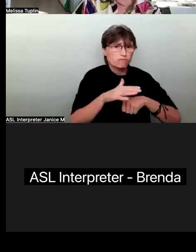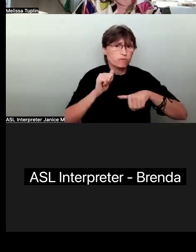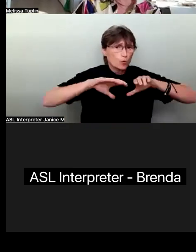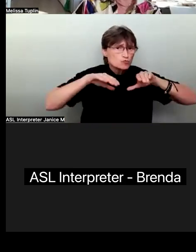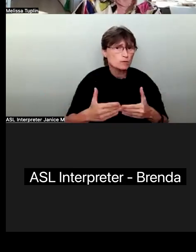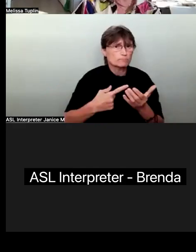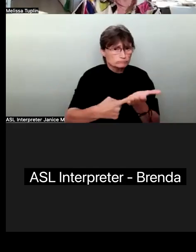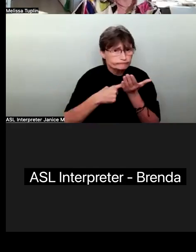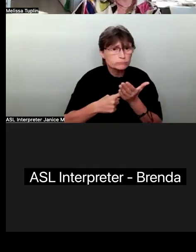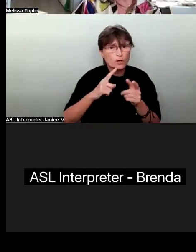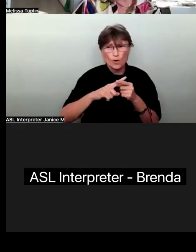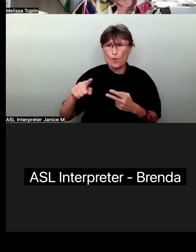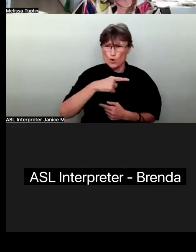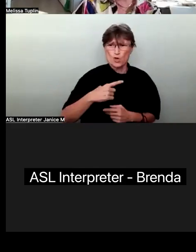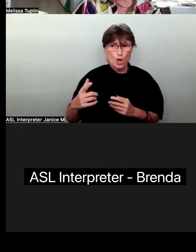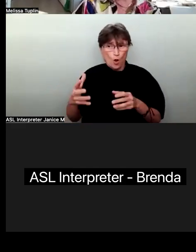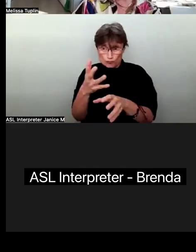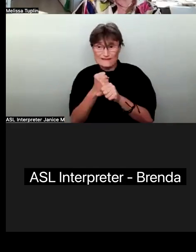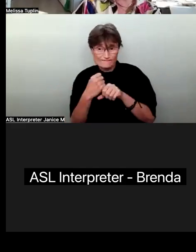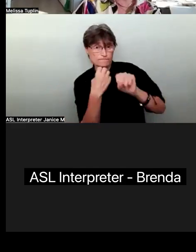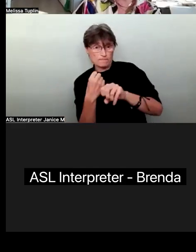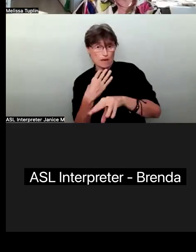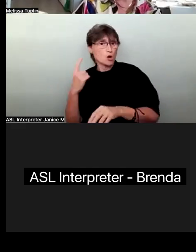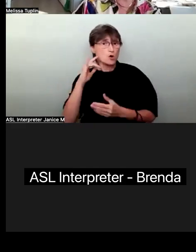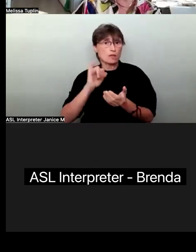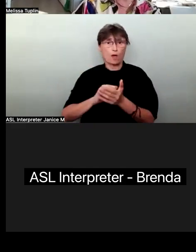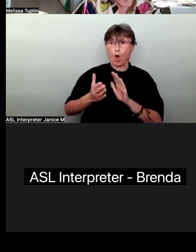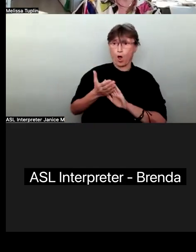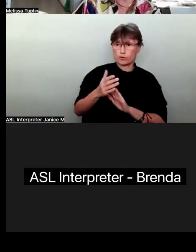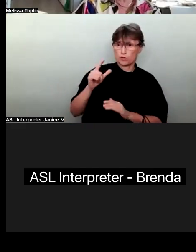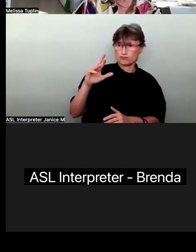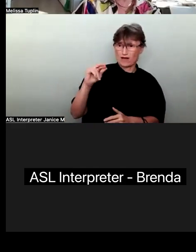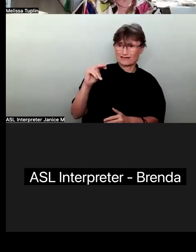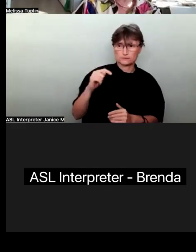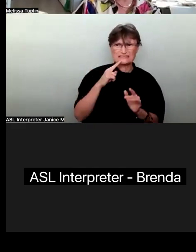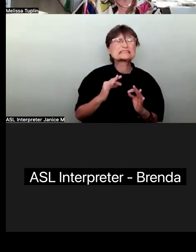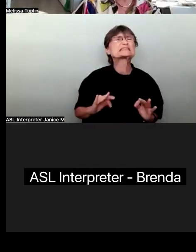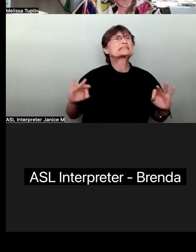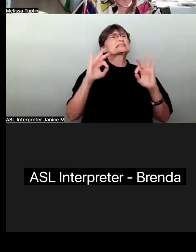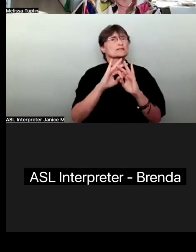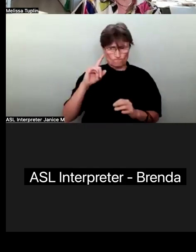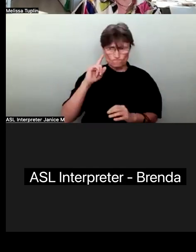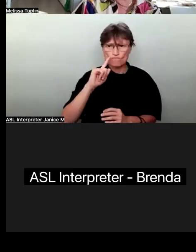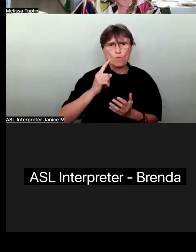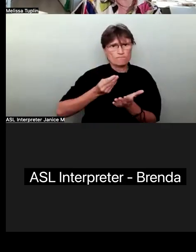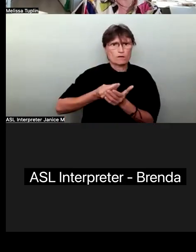that operating grants continue to be a critical source of revenue for arts organizations, and that